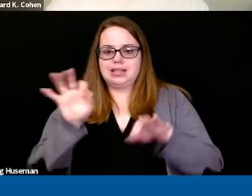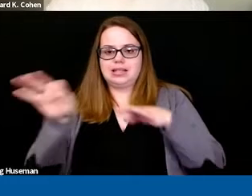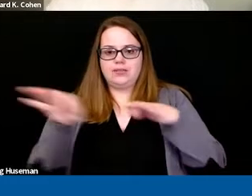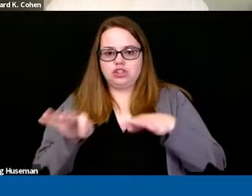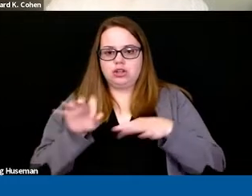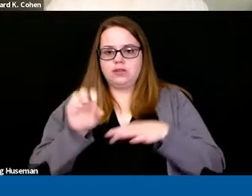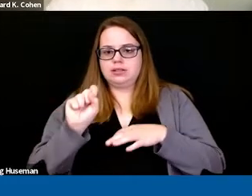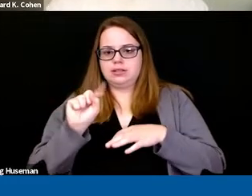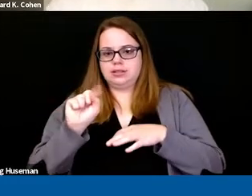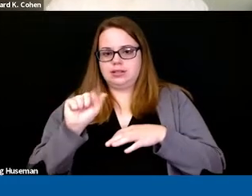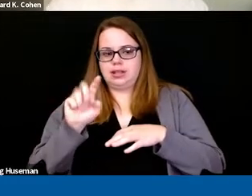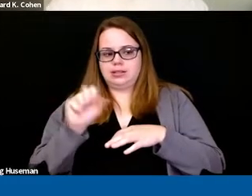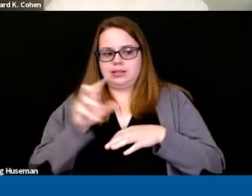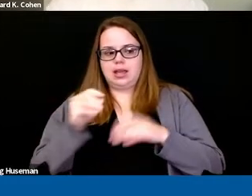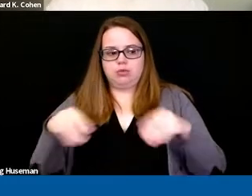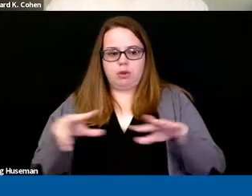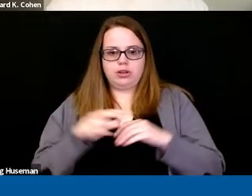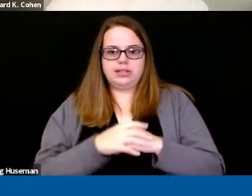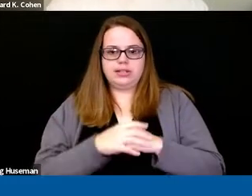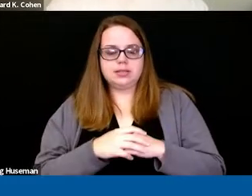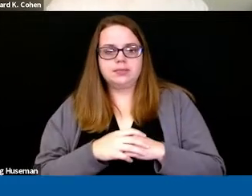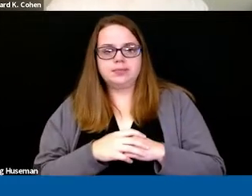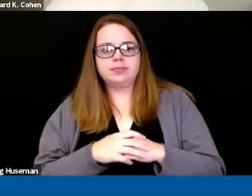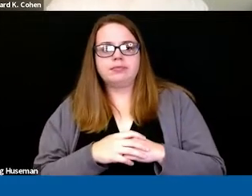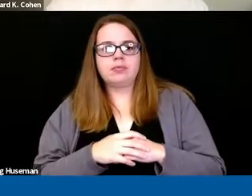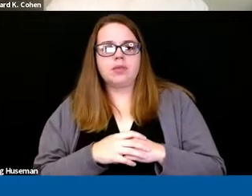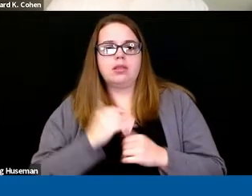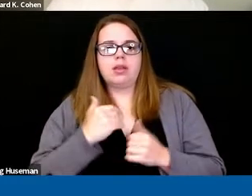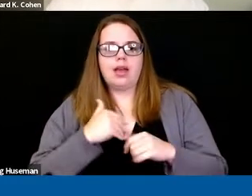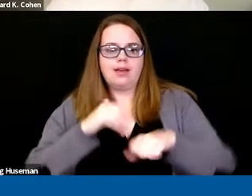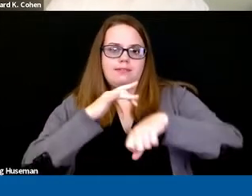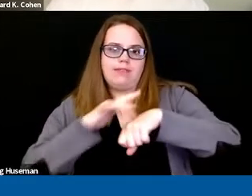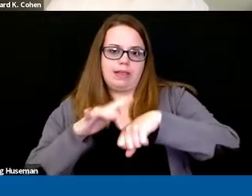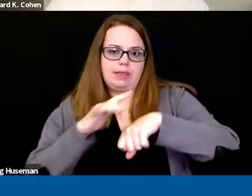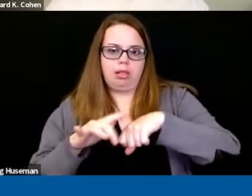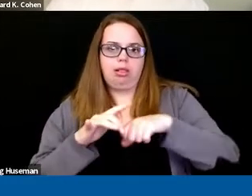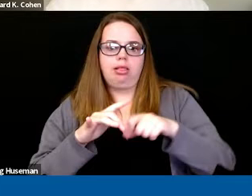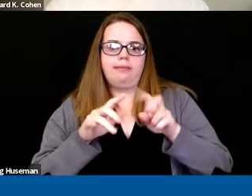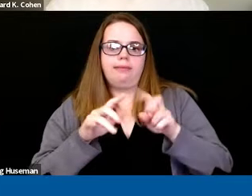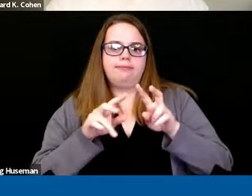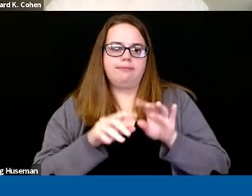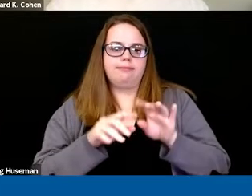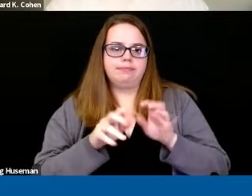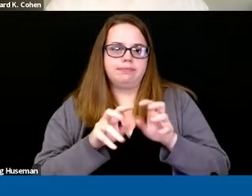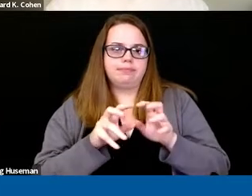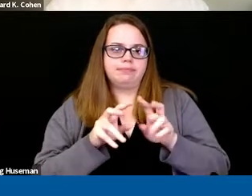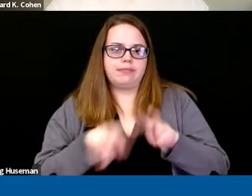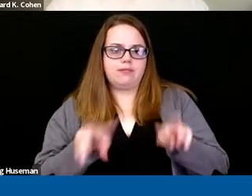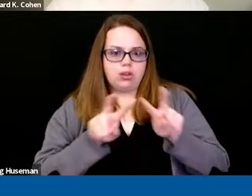all the available states and properties with their available values are listed here. So just like the roles, you cannot make up your own states and properties